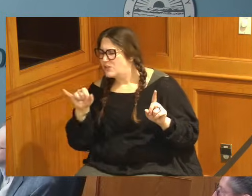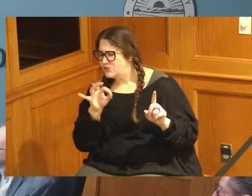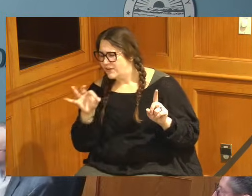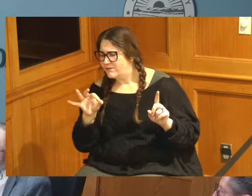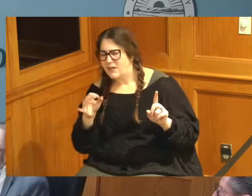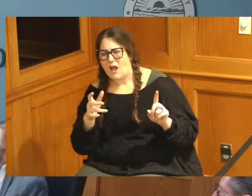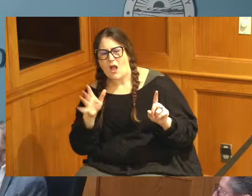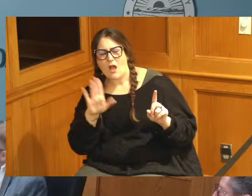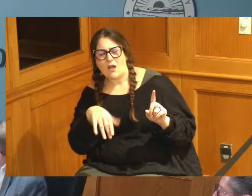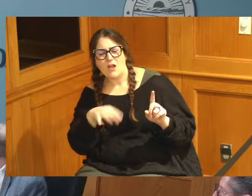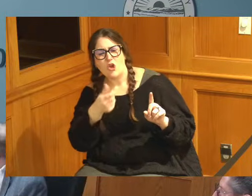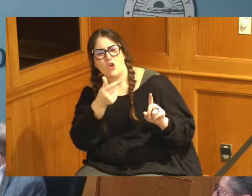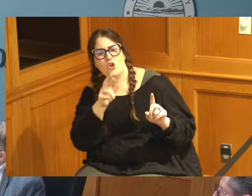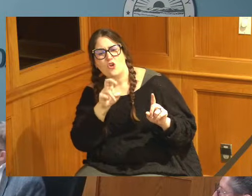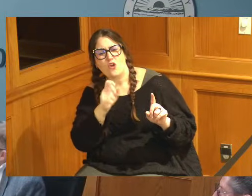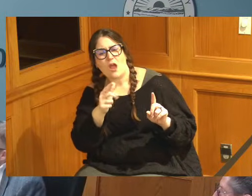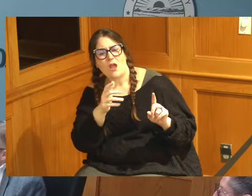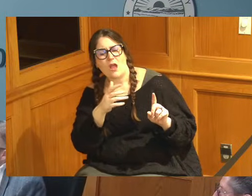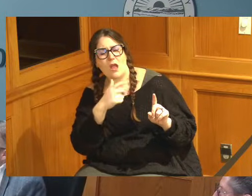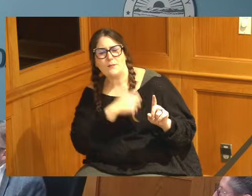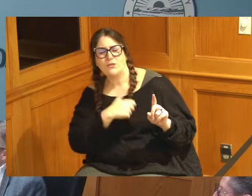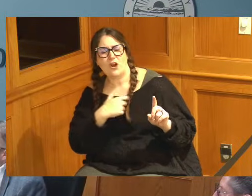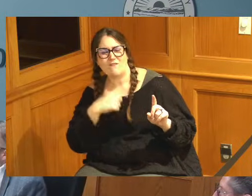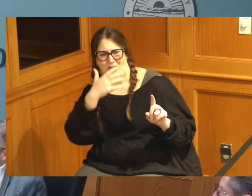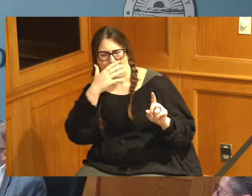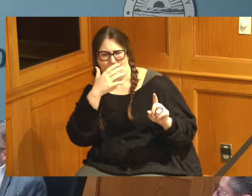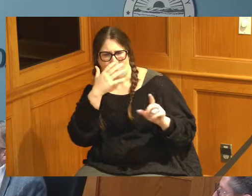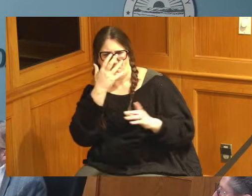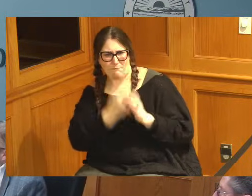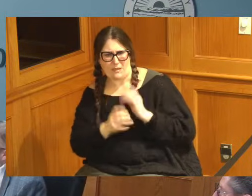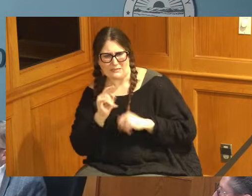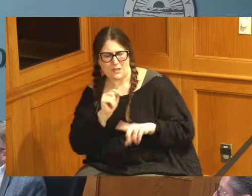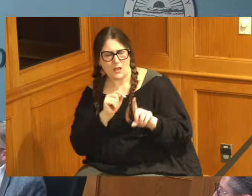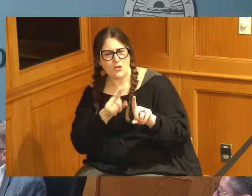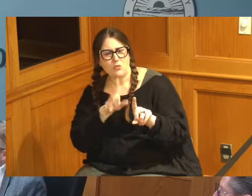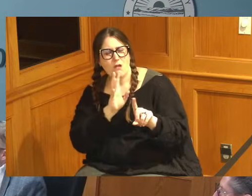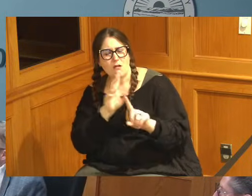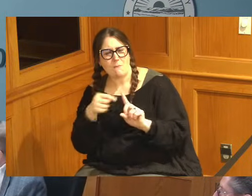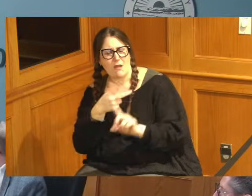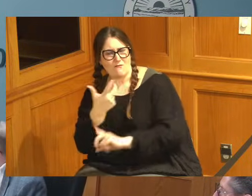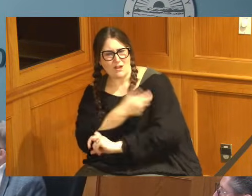Greg, uh, and I'm sorry if I missed this, but when you talked about vaccinations, did you,